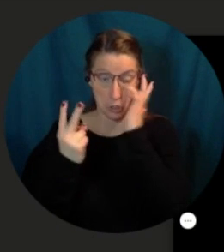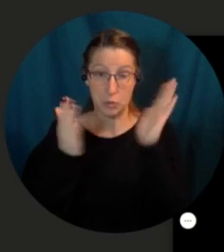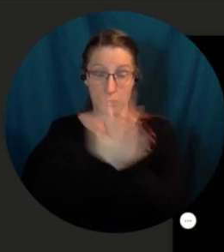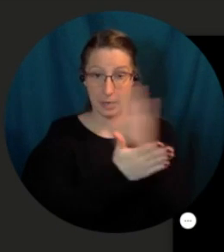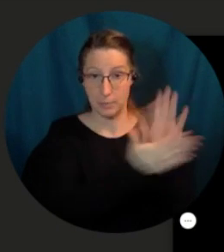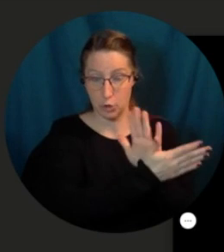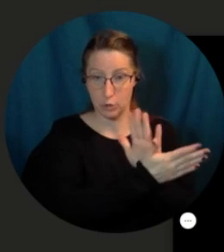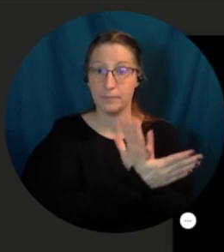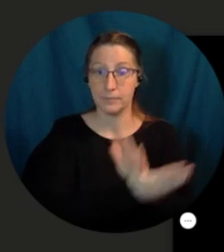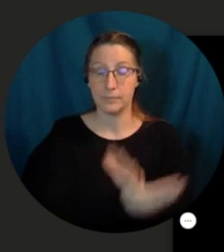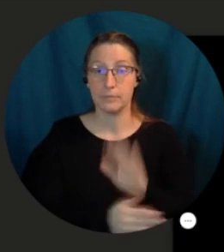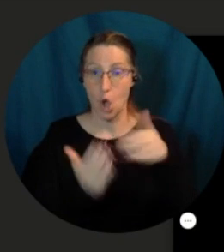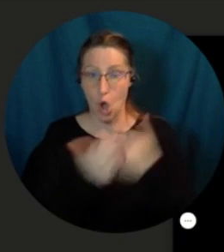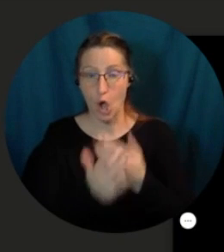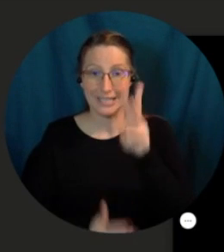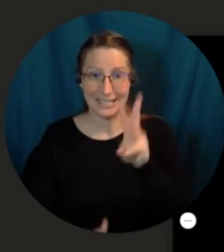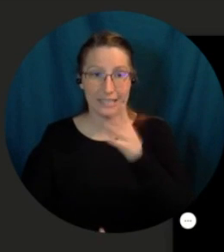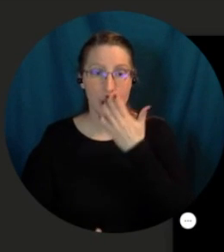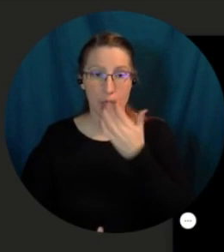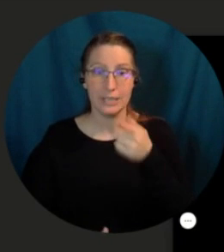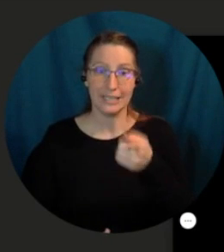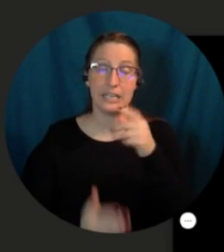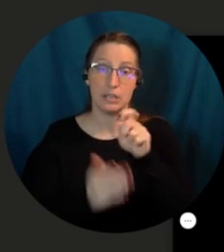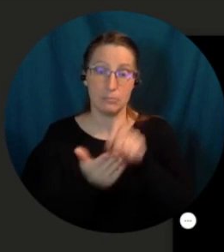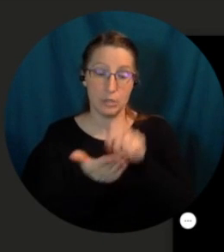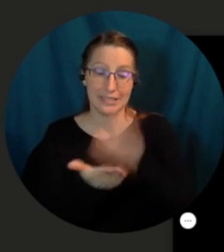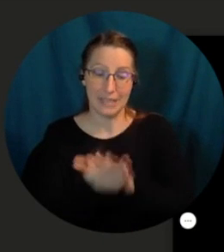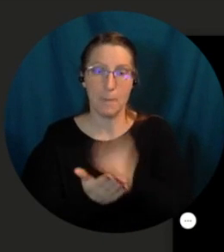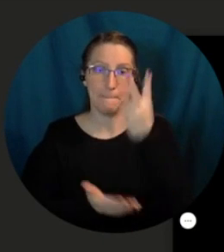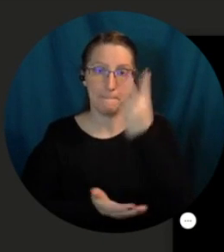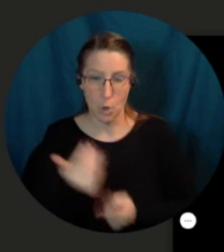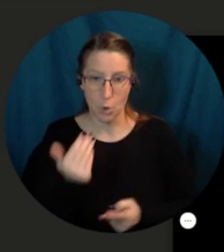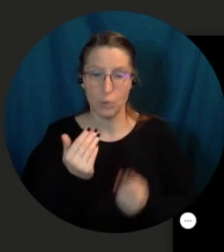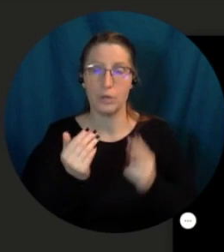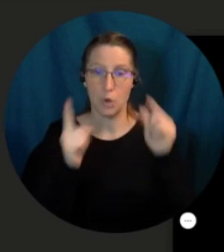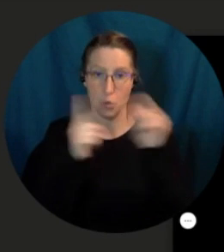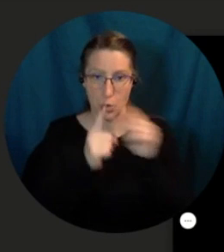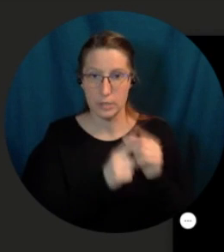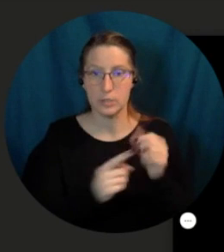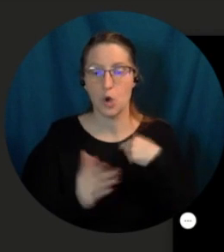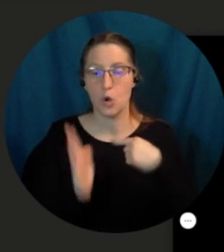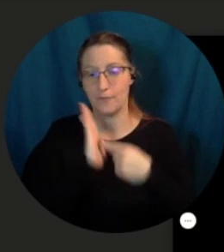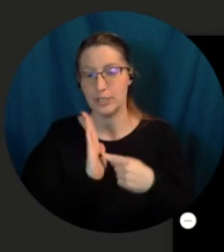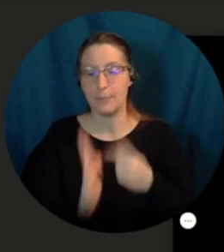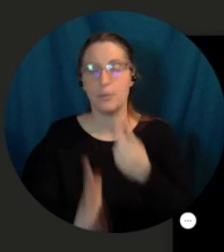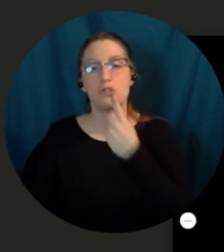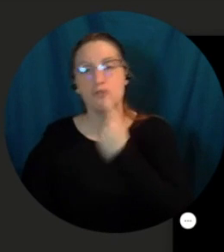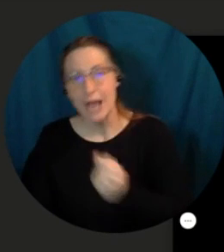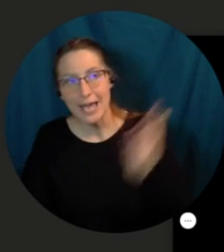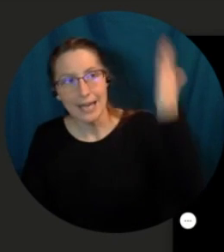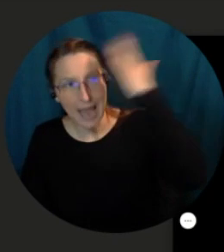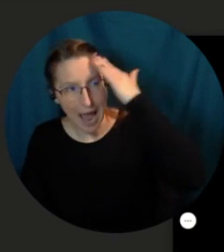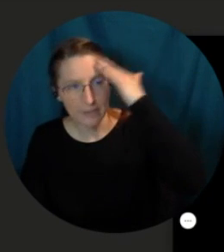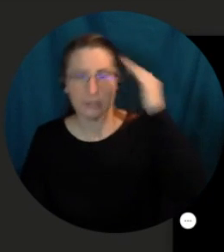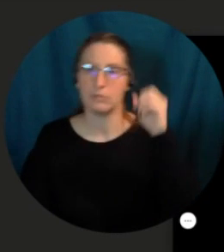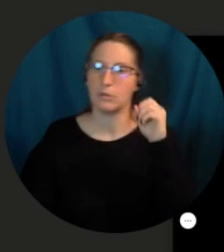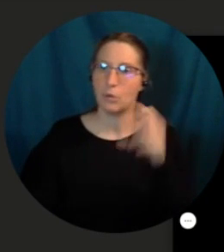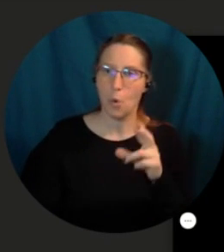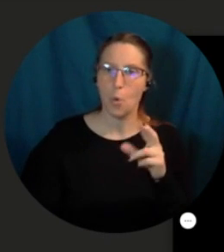And he writes the two words now-- red hat or orange--